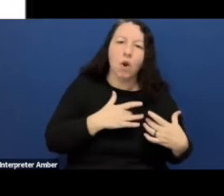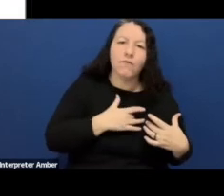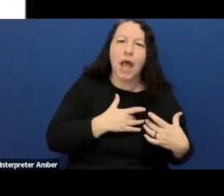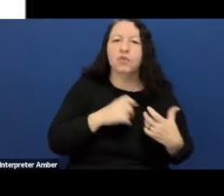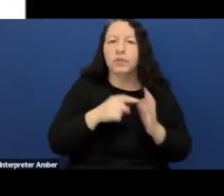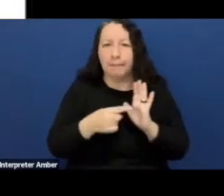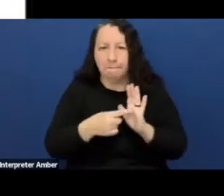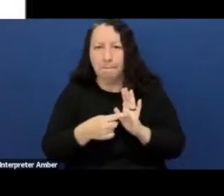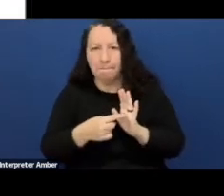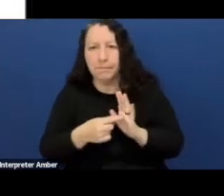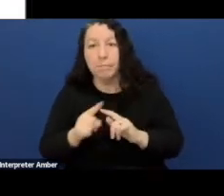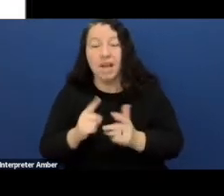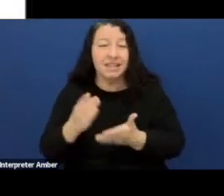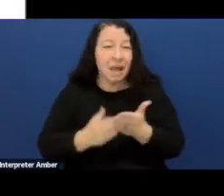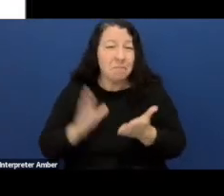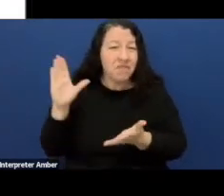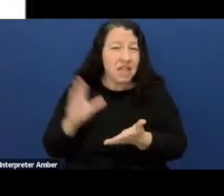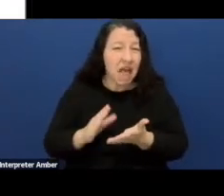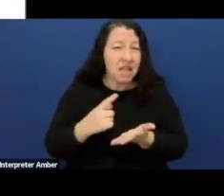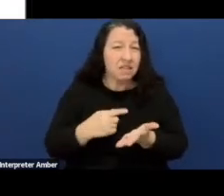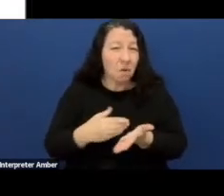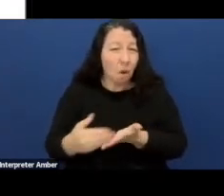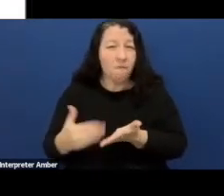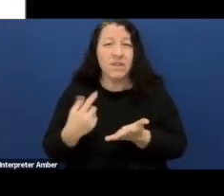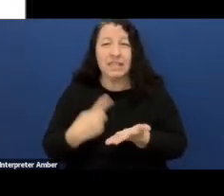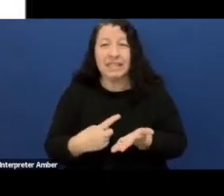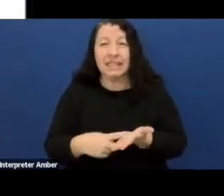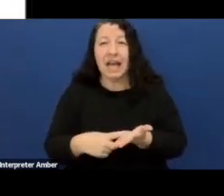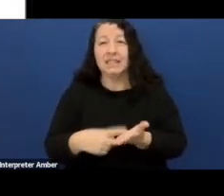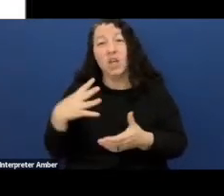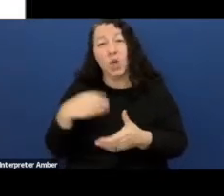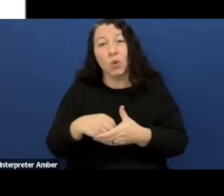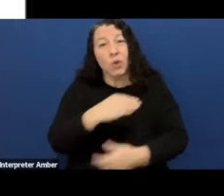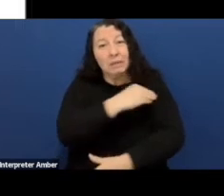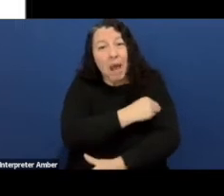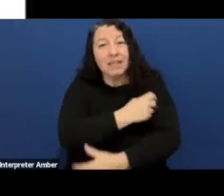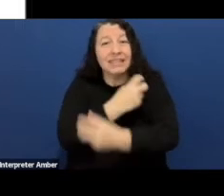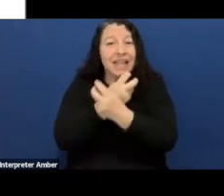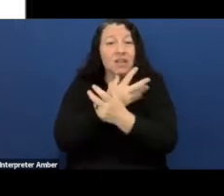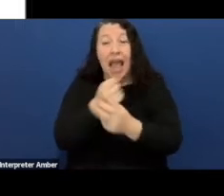hear most about the pulmonary and cardiovascular symptoms, but some of the less talked about